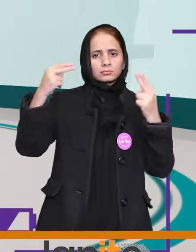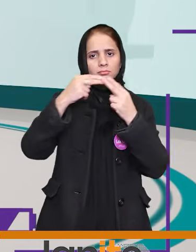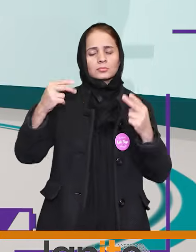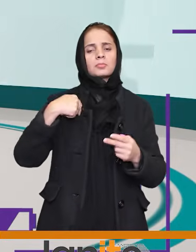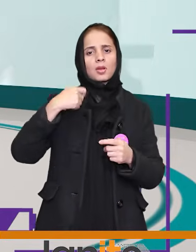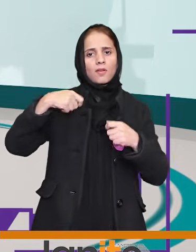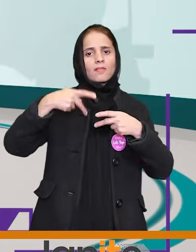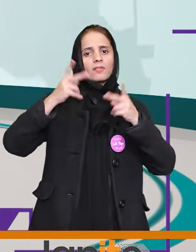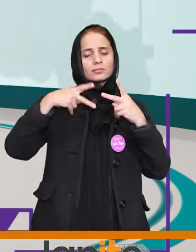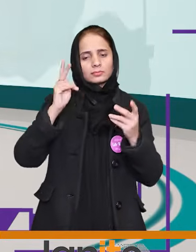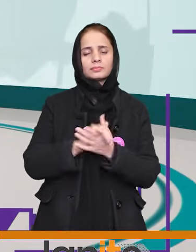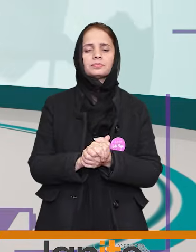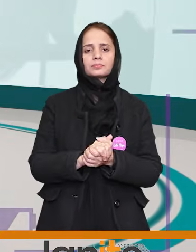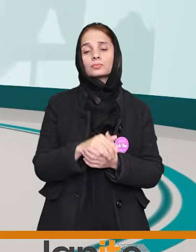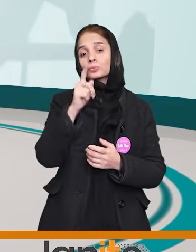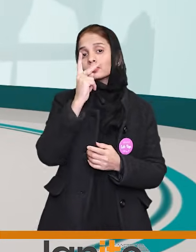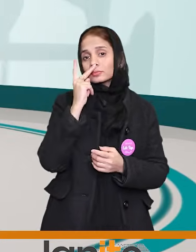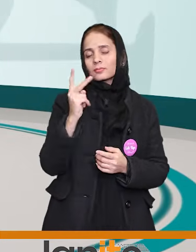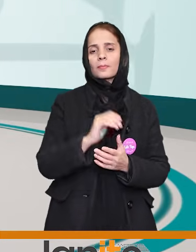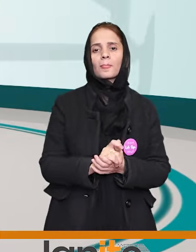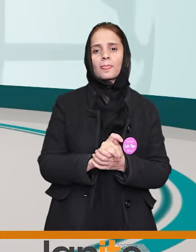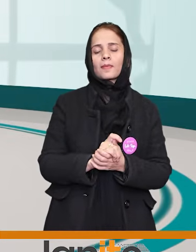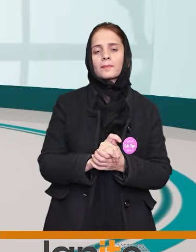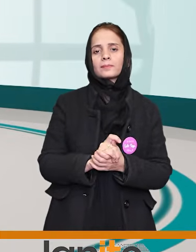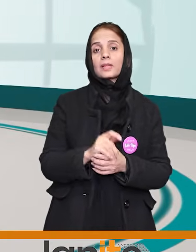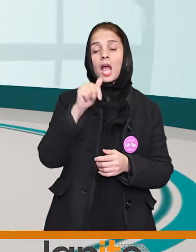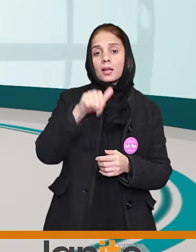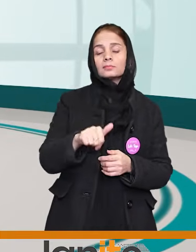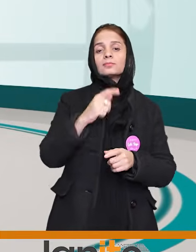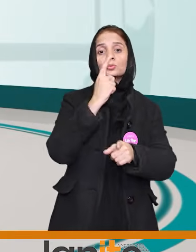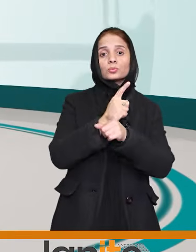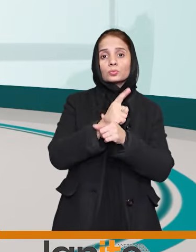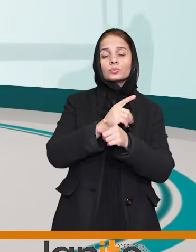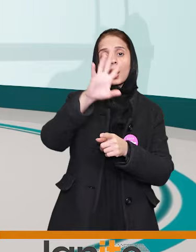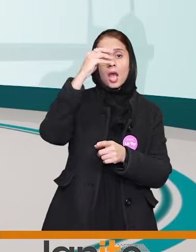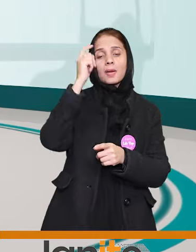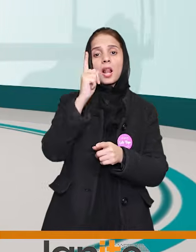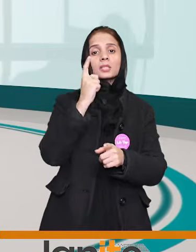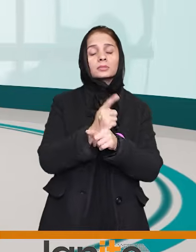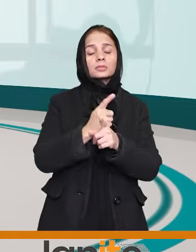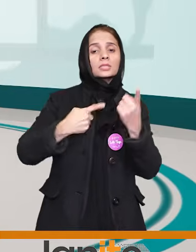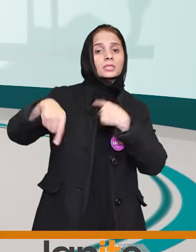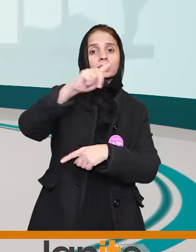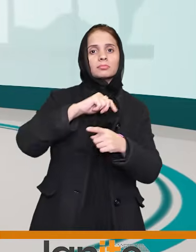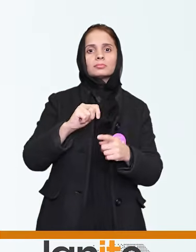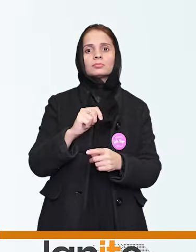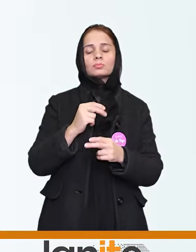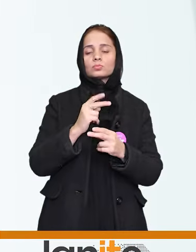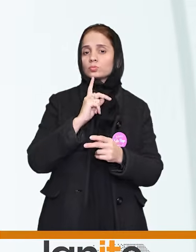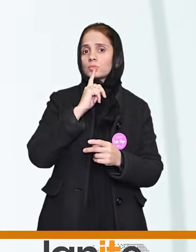and you will learn skills, but you will see that every professor, every instructor is thoroughly professional.